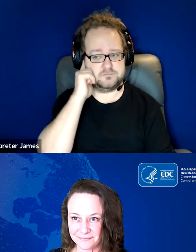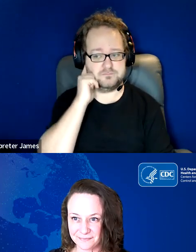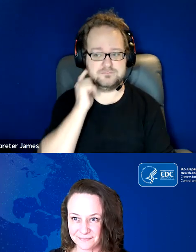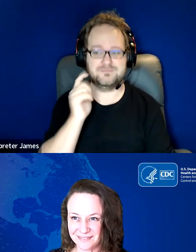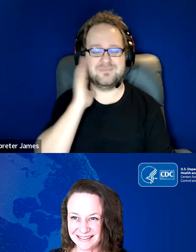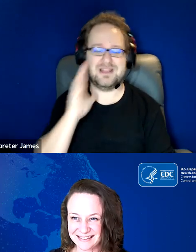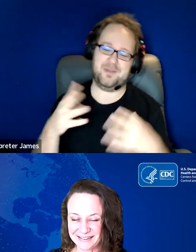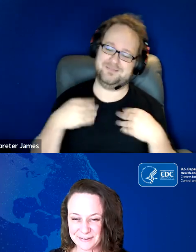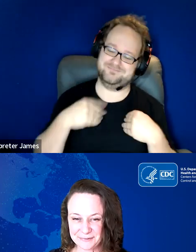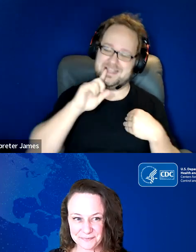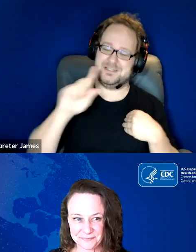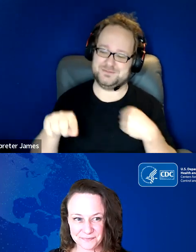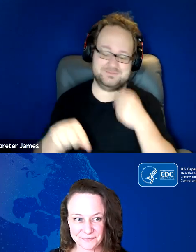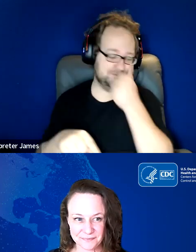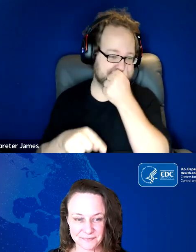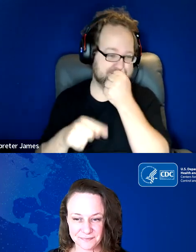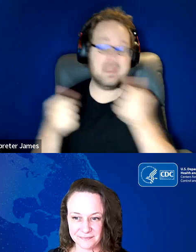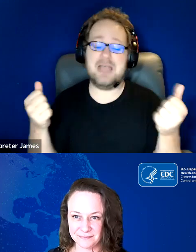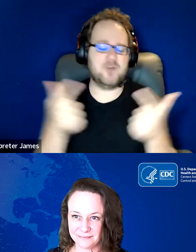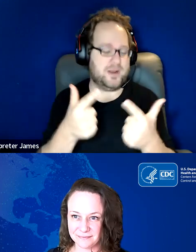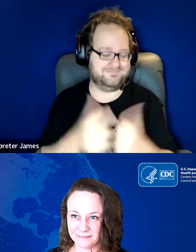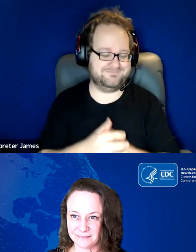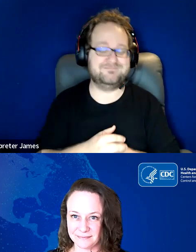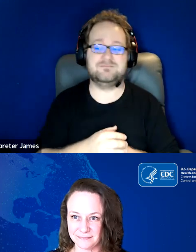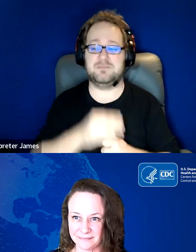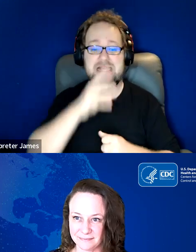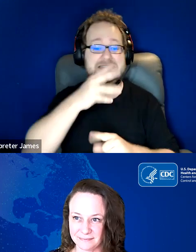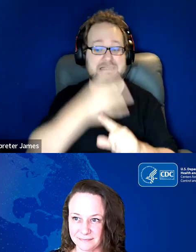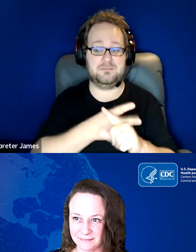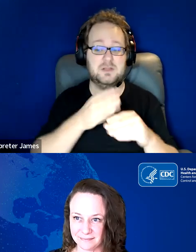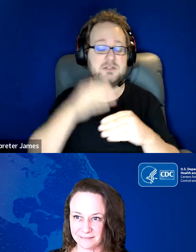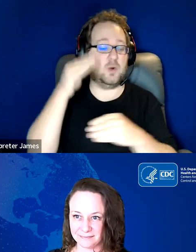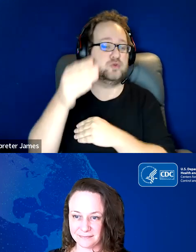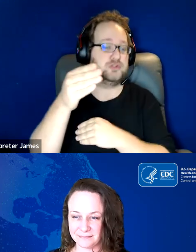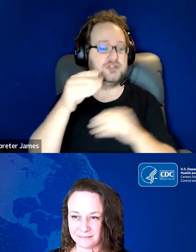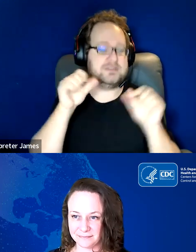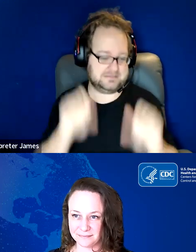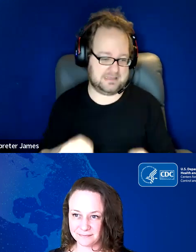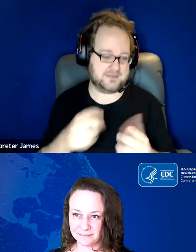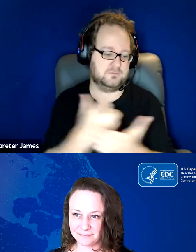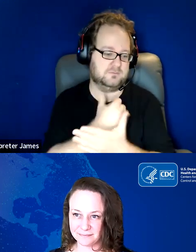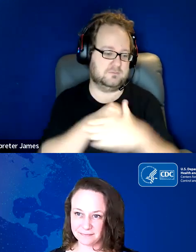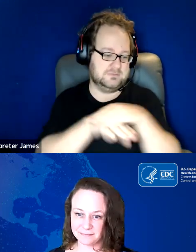first question. Everyone. Age 6 months and older is eligible for the updated vaccine.